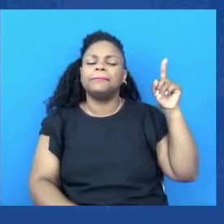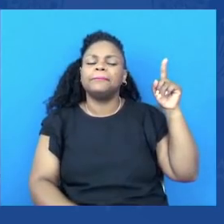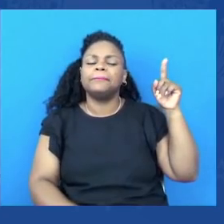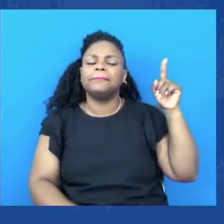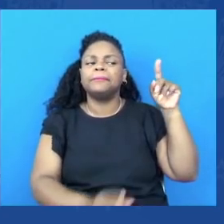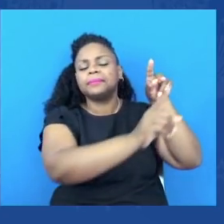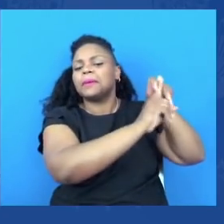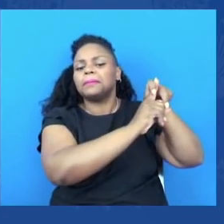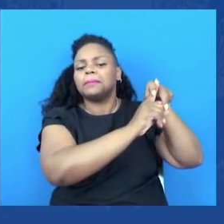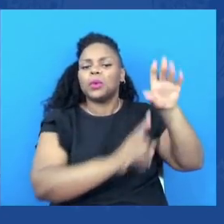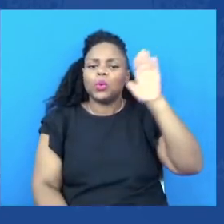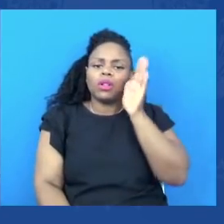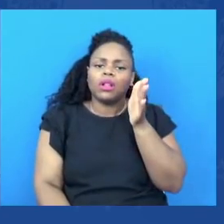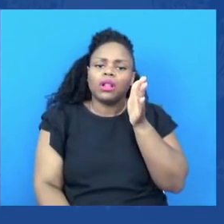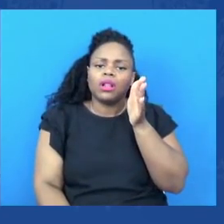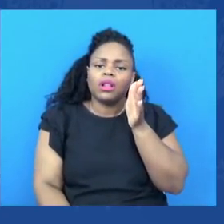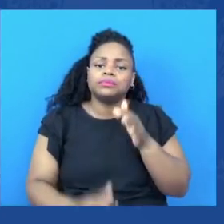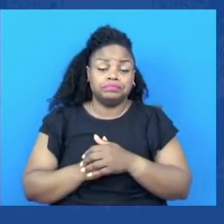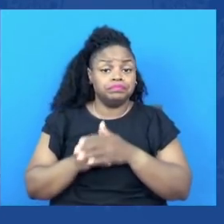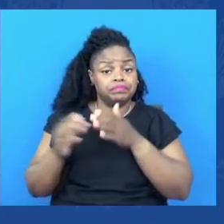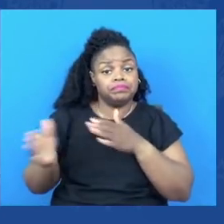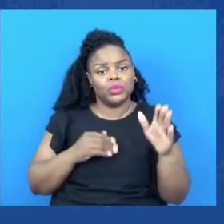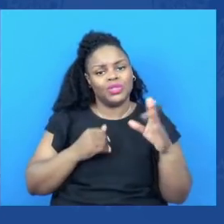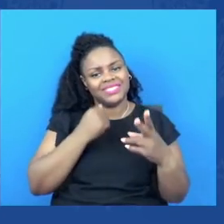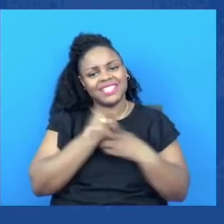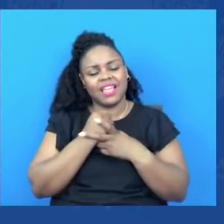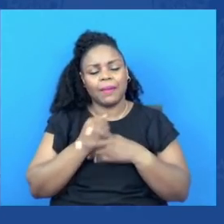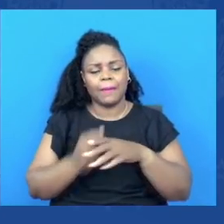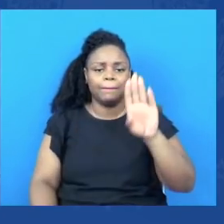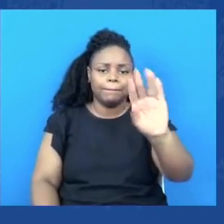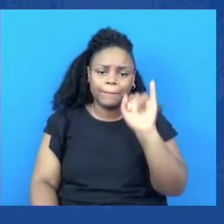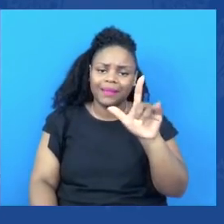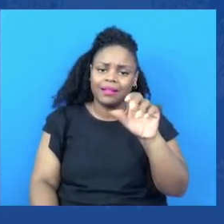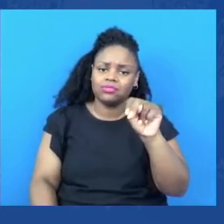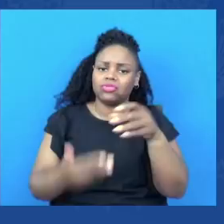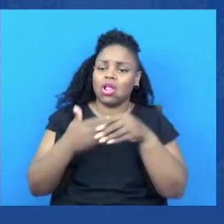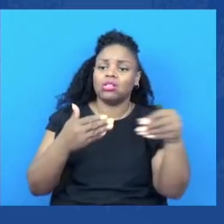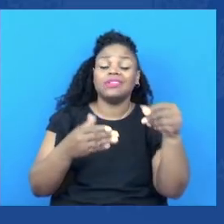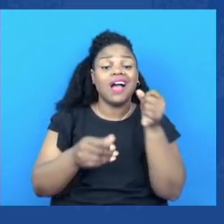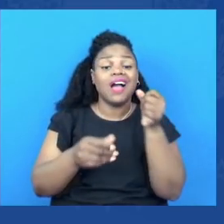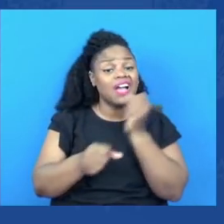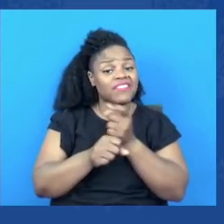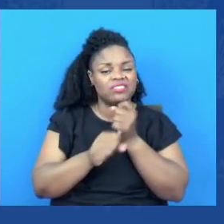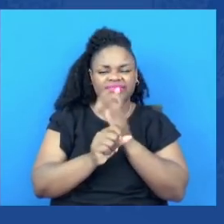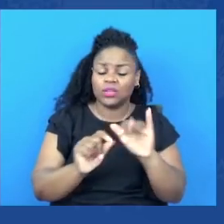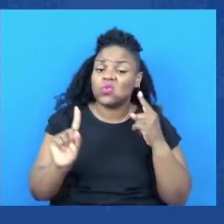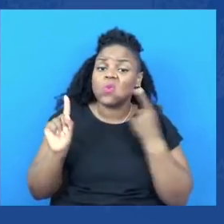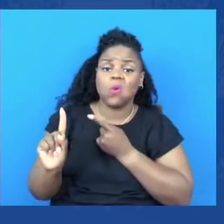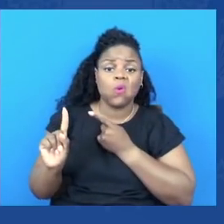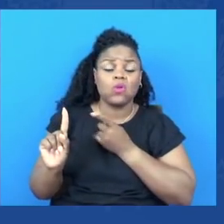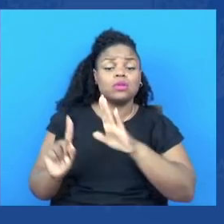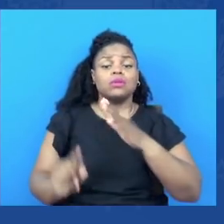We don't have to stop there. My plan expands Medicare by adding dental, vision,